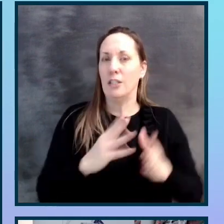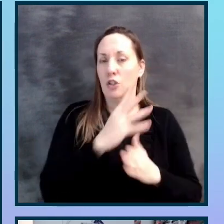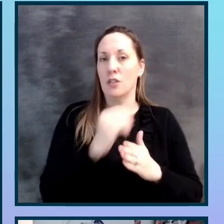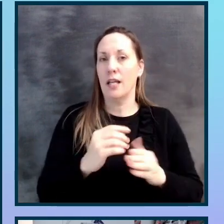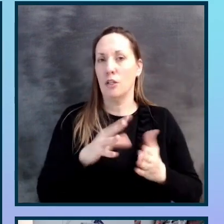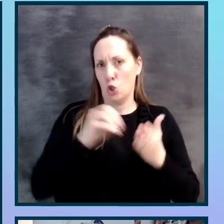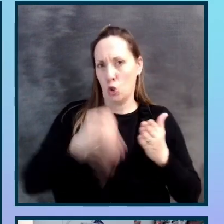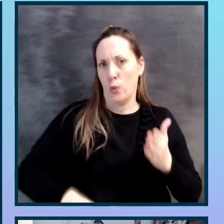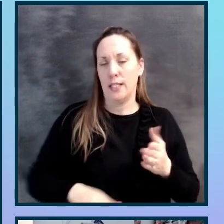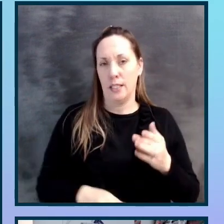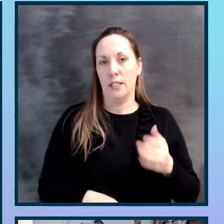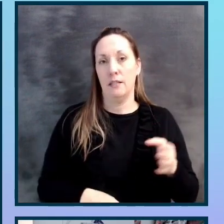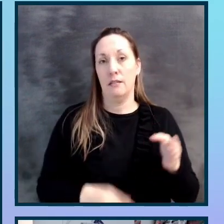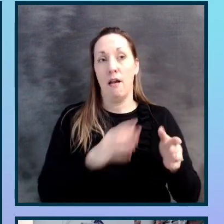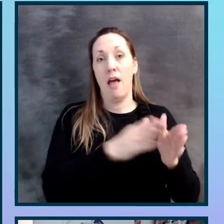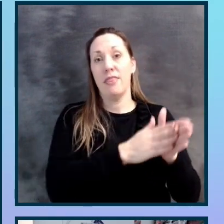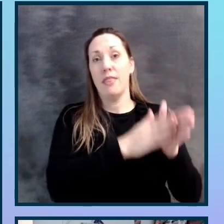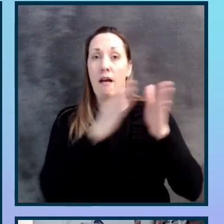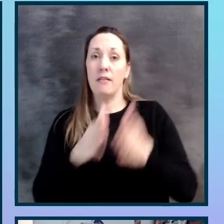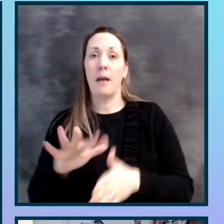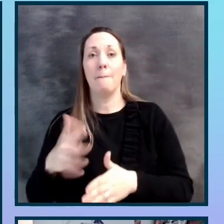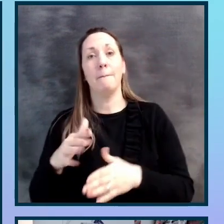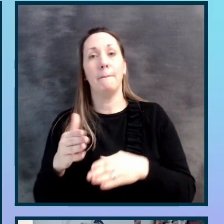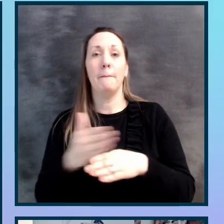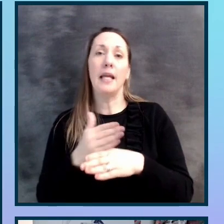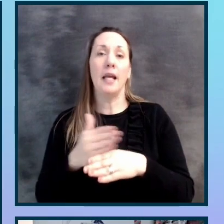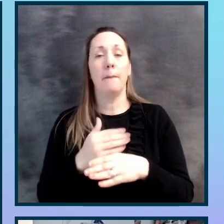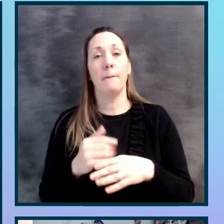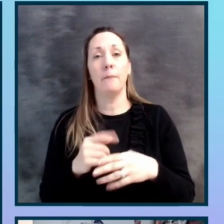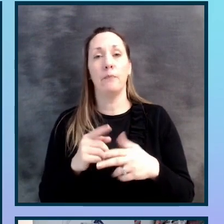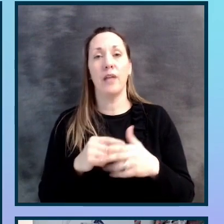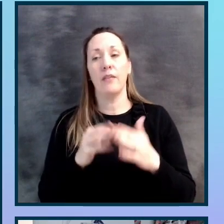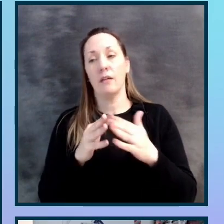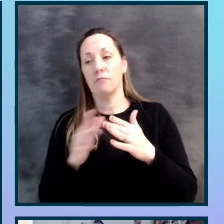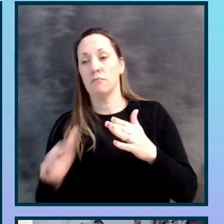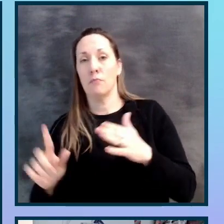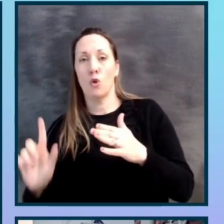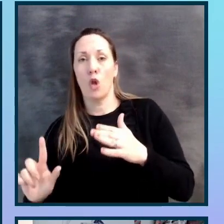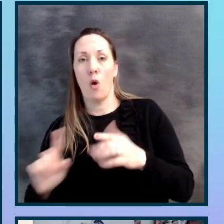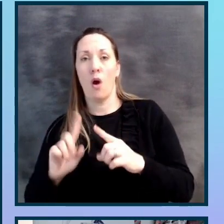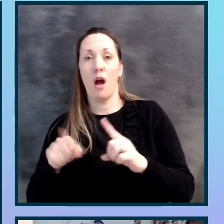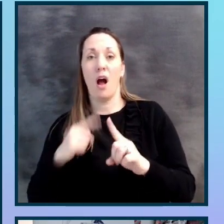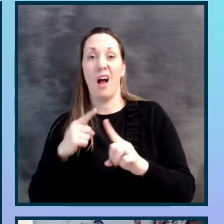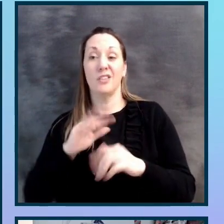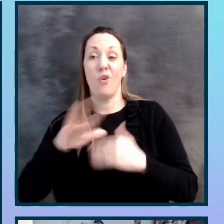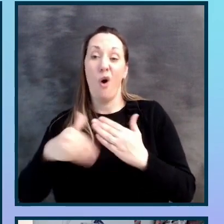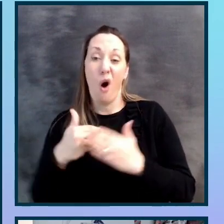Then, we attack the medium-level issues, and so on until all of the issues from the audit were resolved.